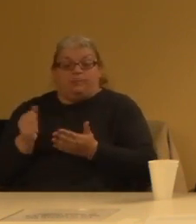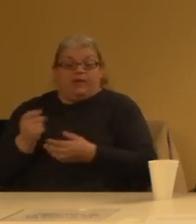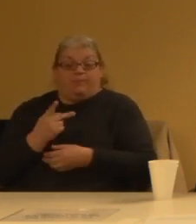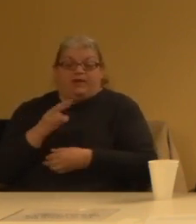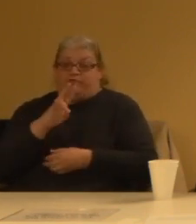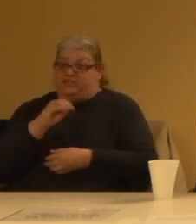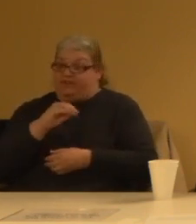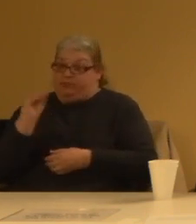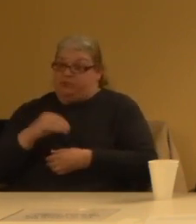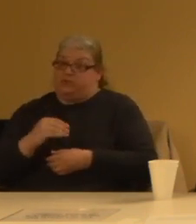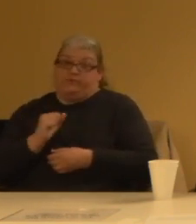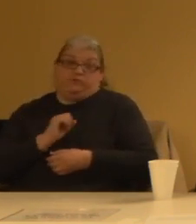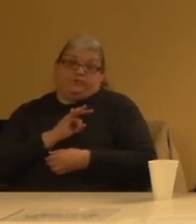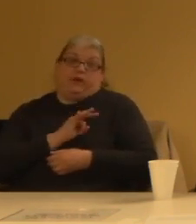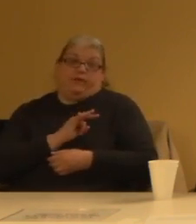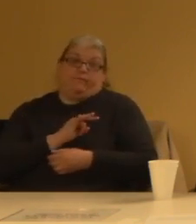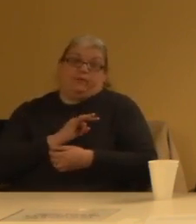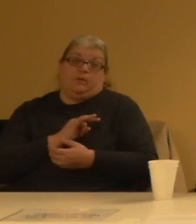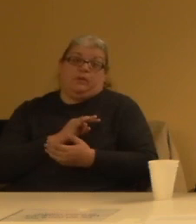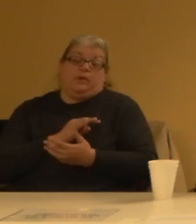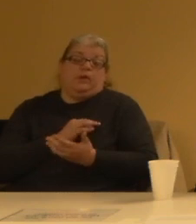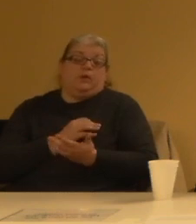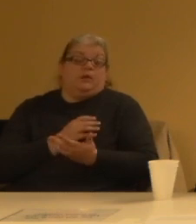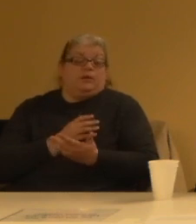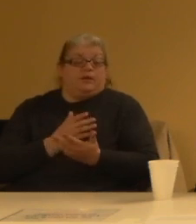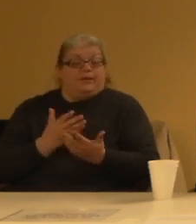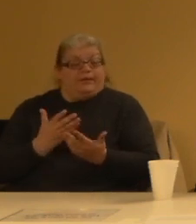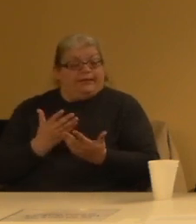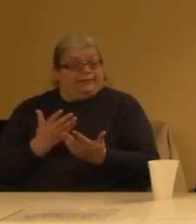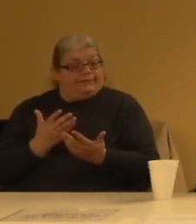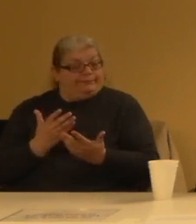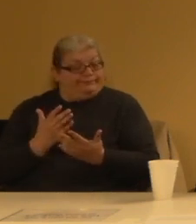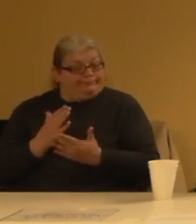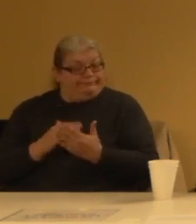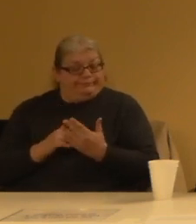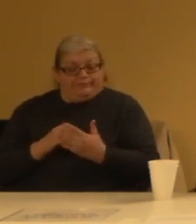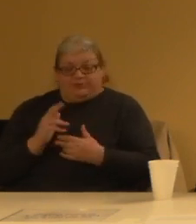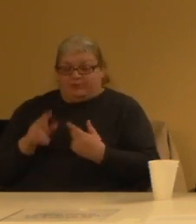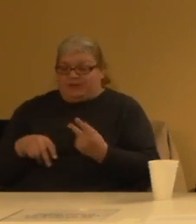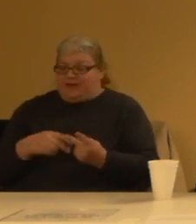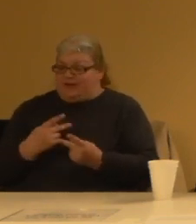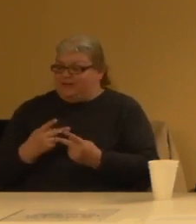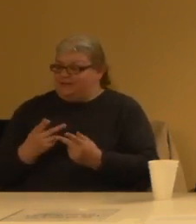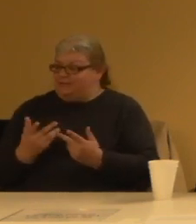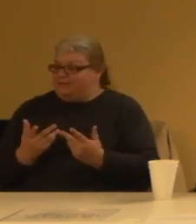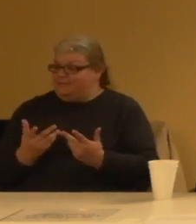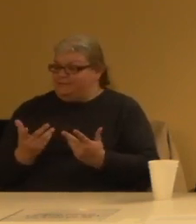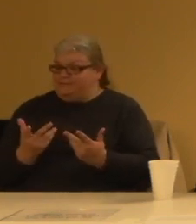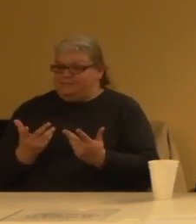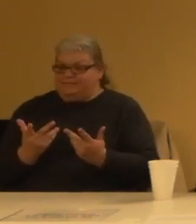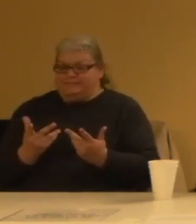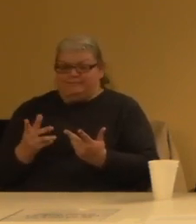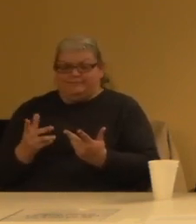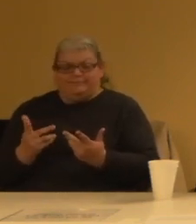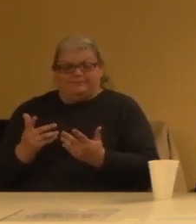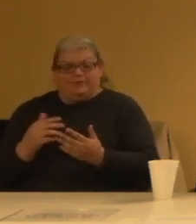And if there's some kind of equally enlightened program in the world of tax credits,